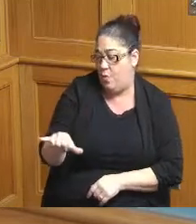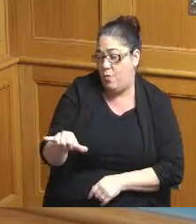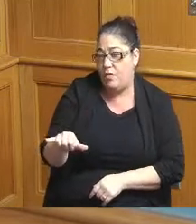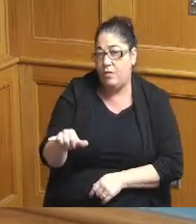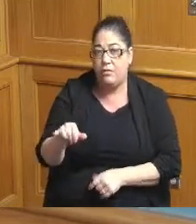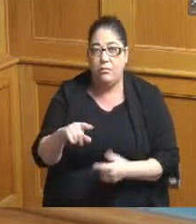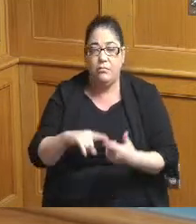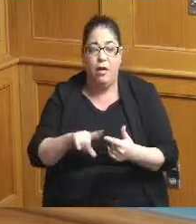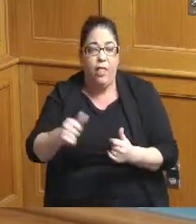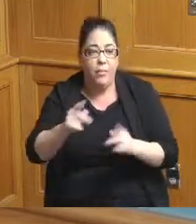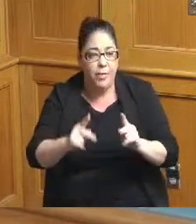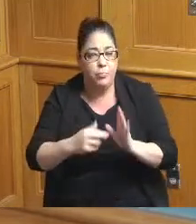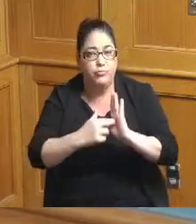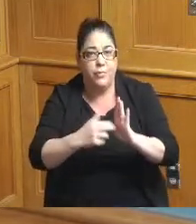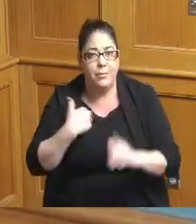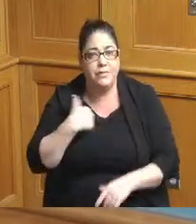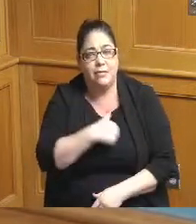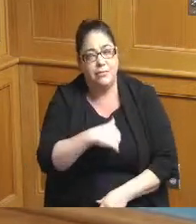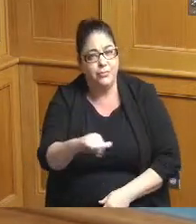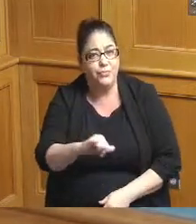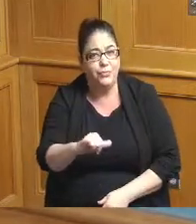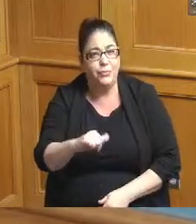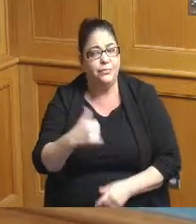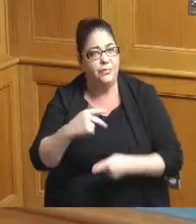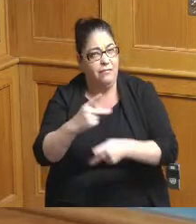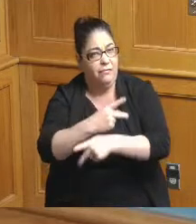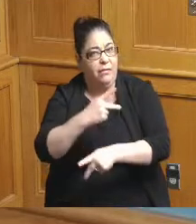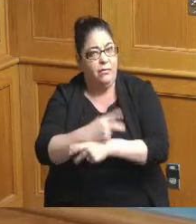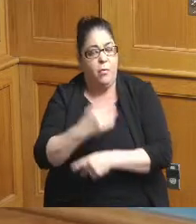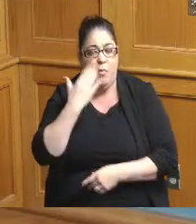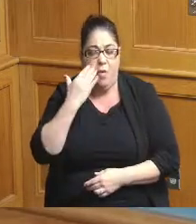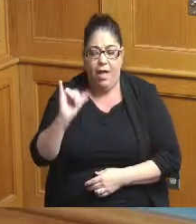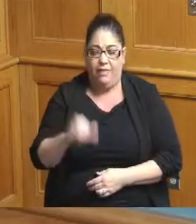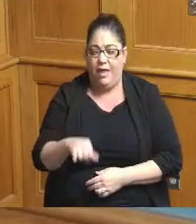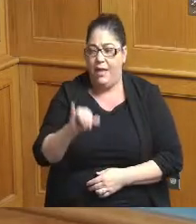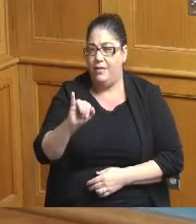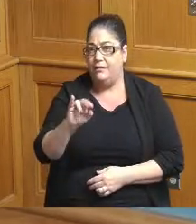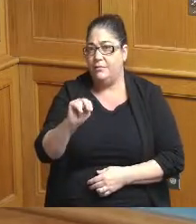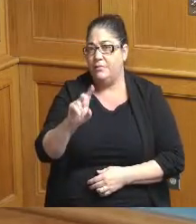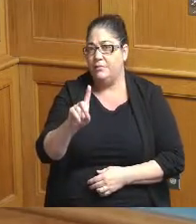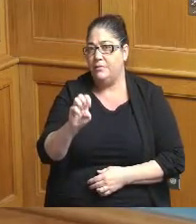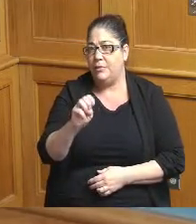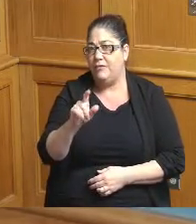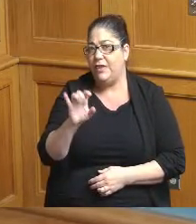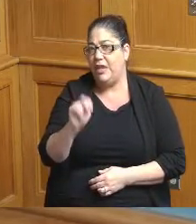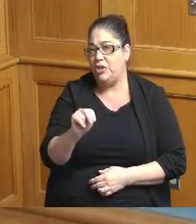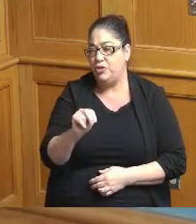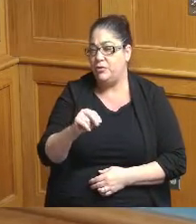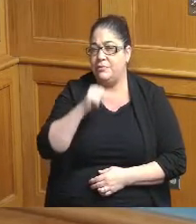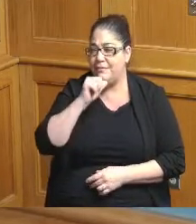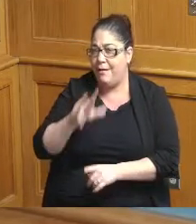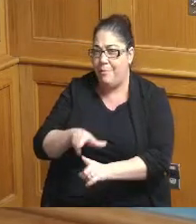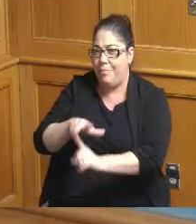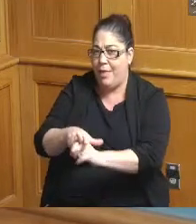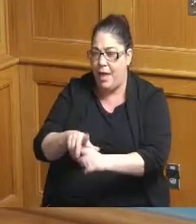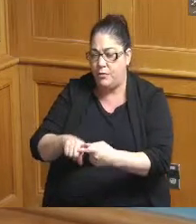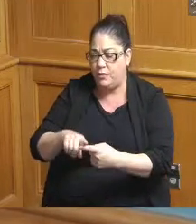so I'm still trying to figure out why the identification does not apply to those entities